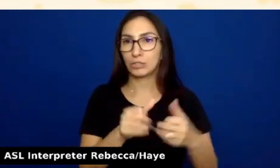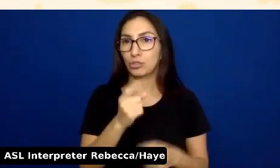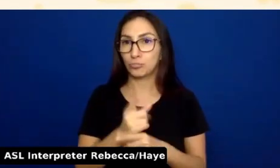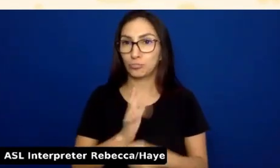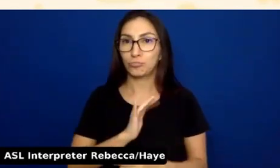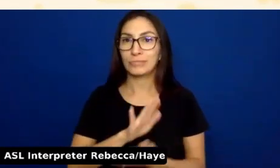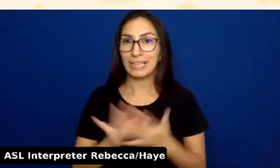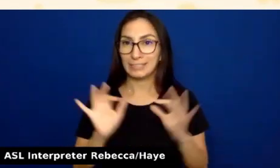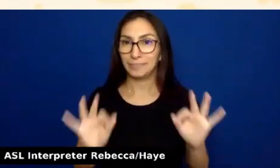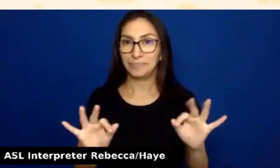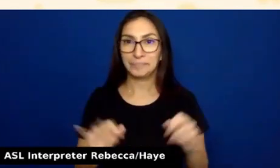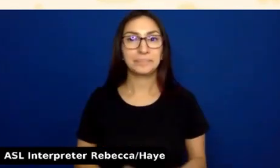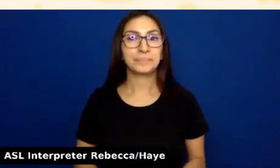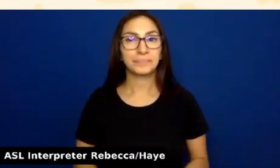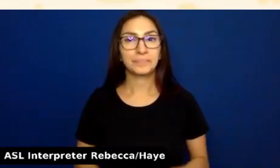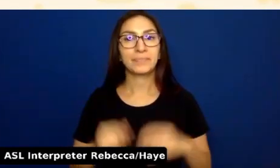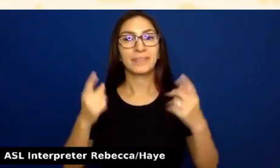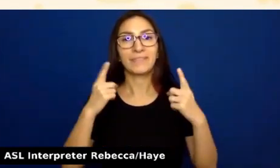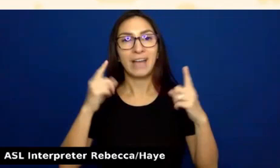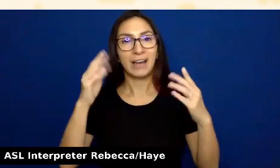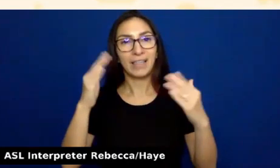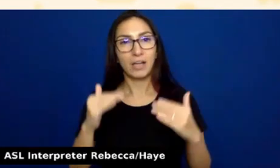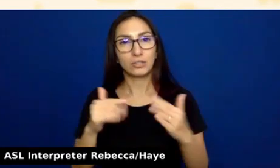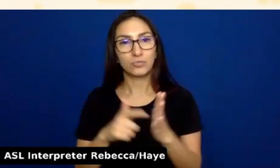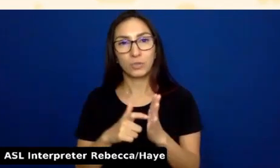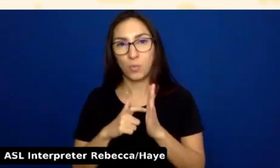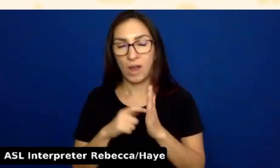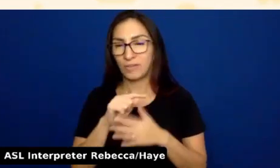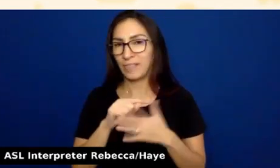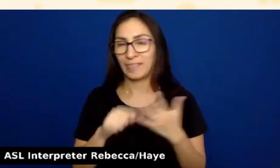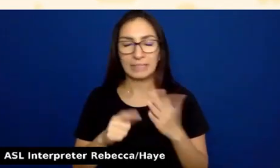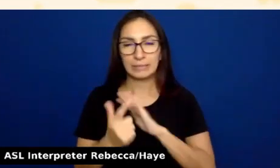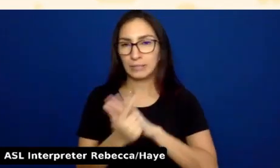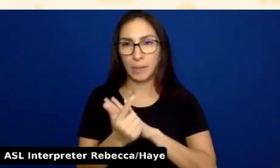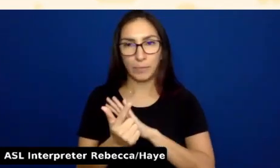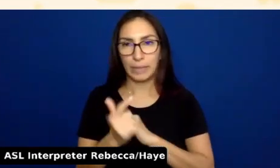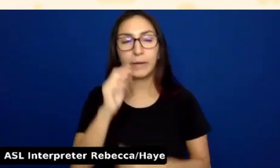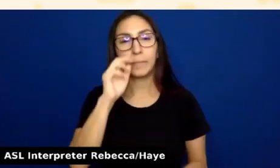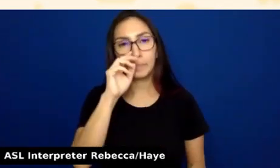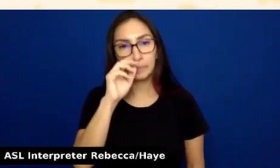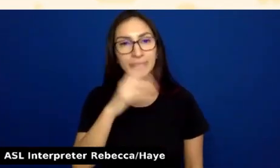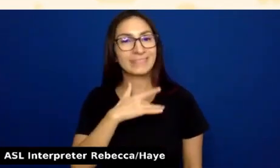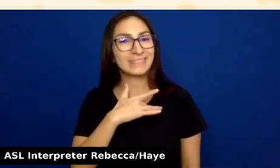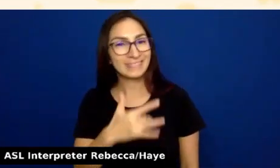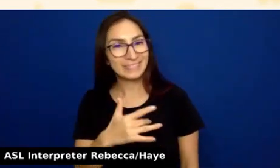Finally, under the required are things that are not permitted. And this is typically you need to do using a code search